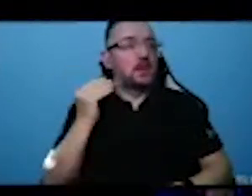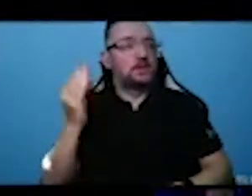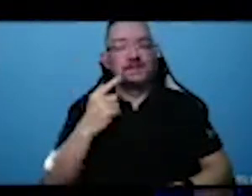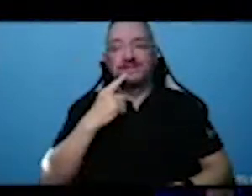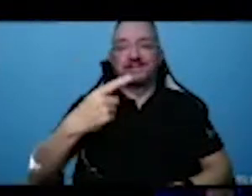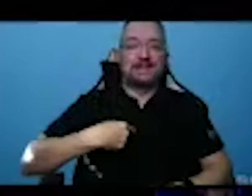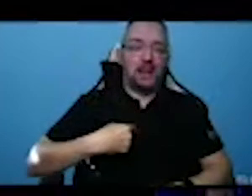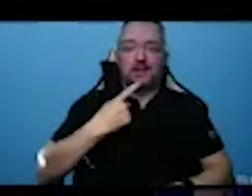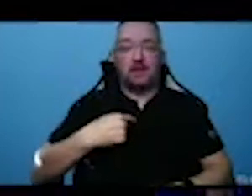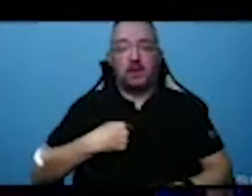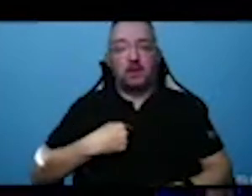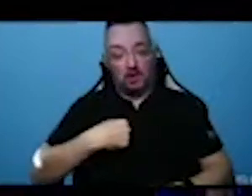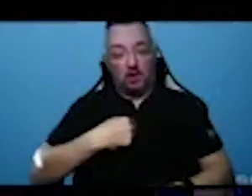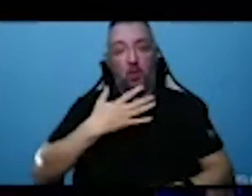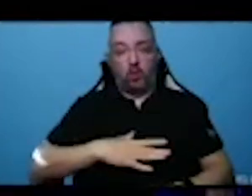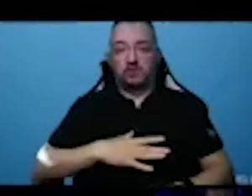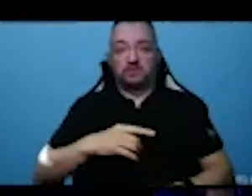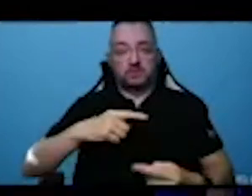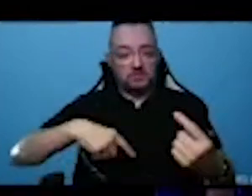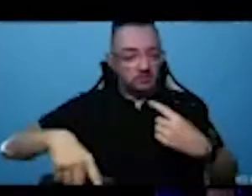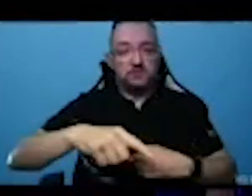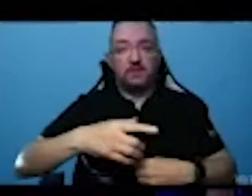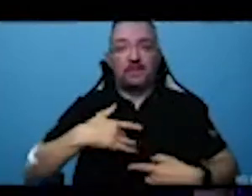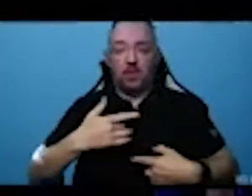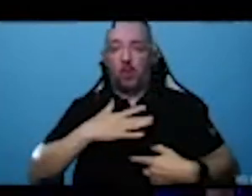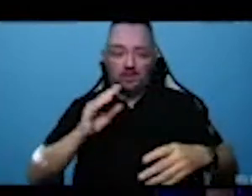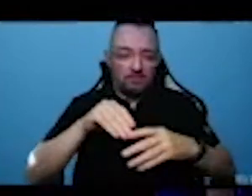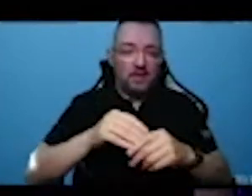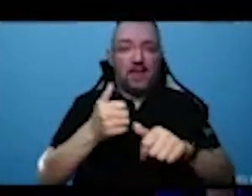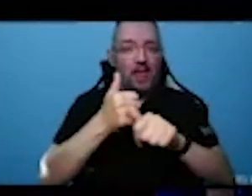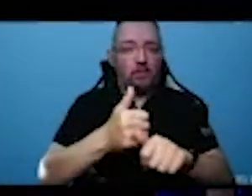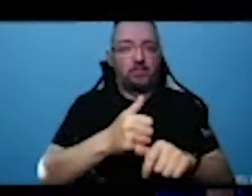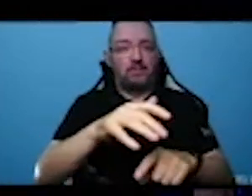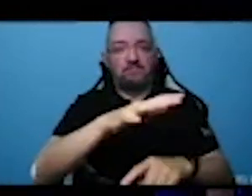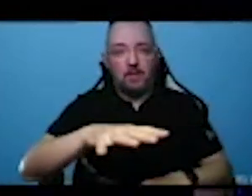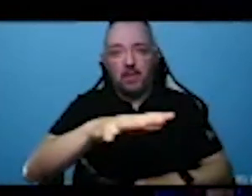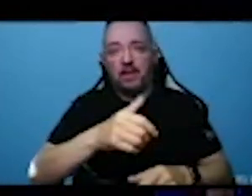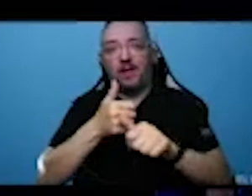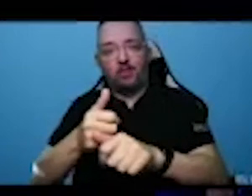they wanted to do was to help their communities, to help their families and be part of generating a response.